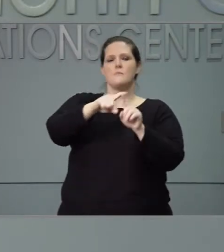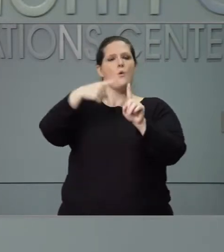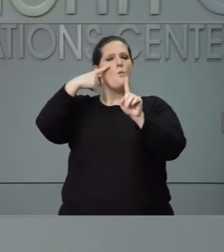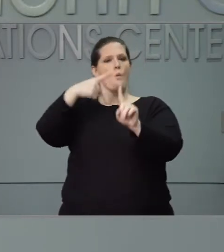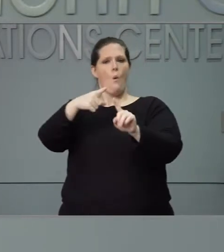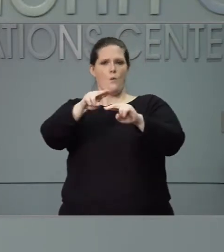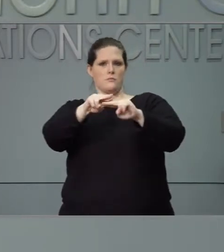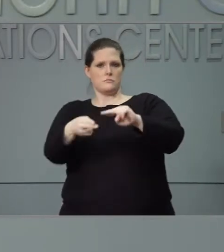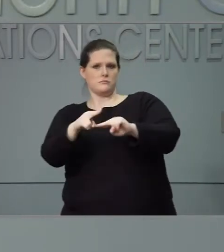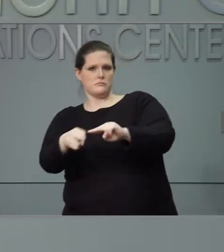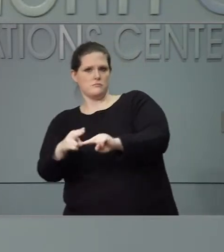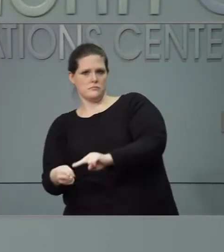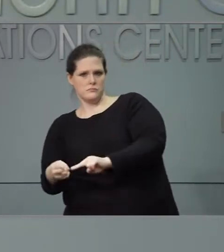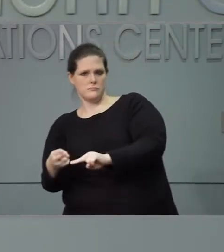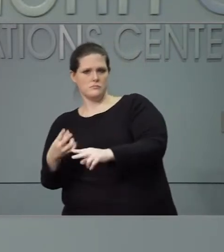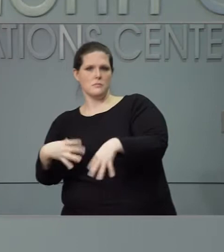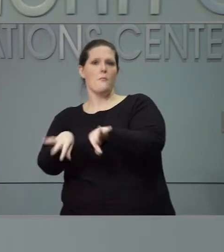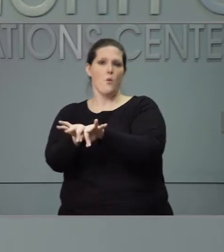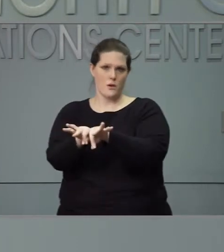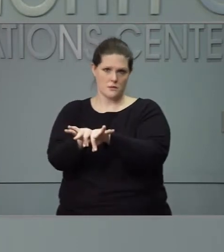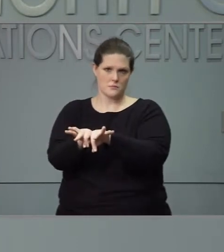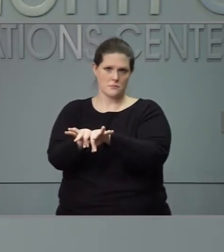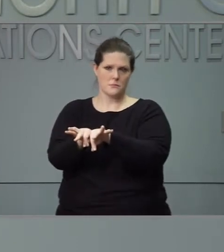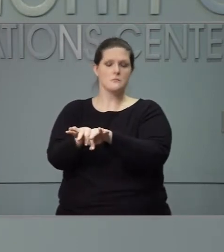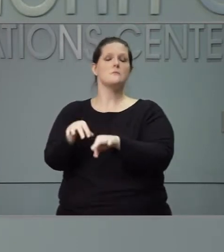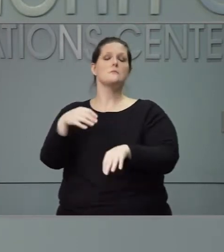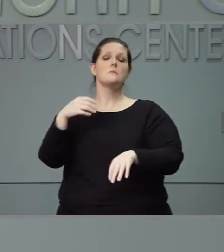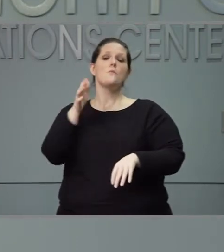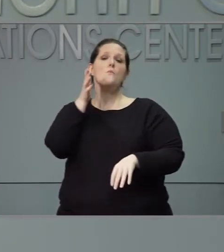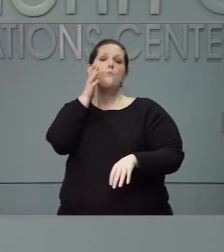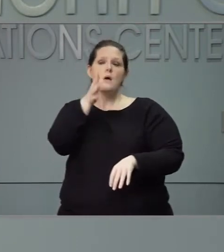NOS DE QUE TENEMOS QUE HACER ESTO. Y VARIOS AGENTES DEL